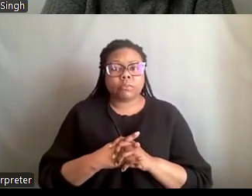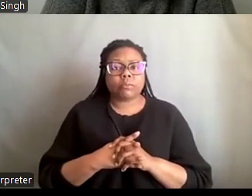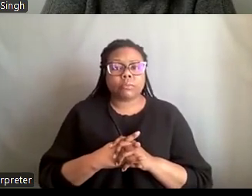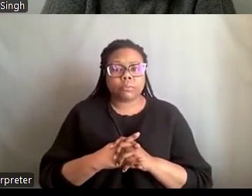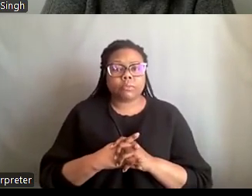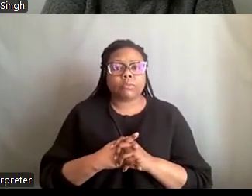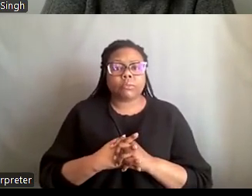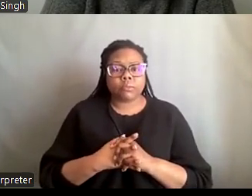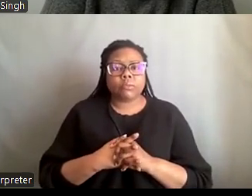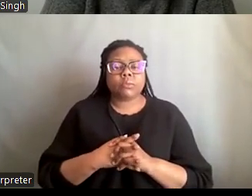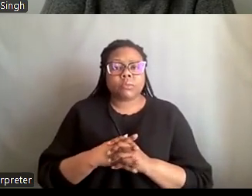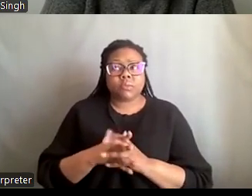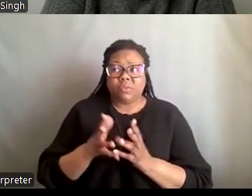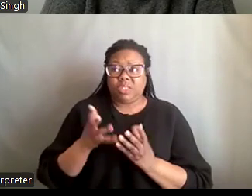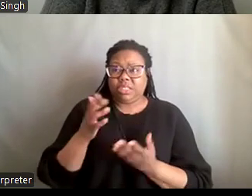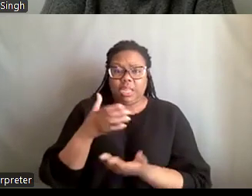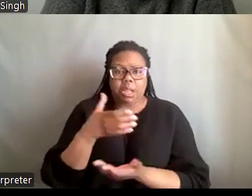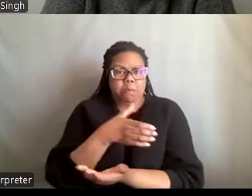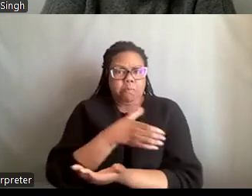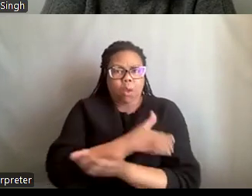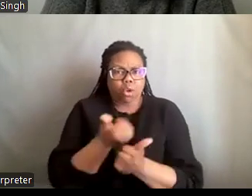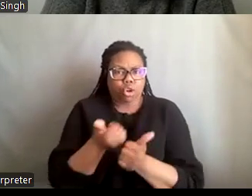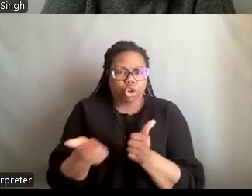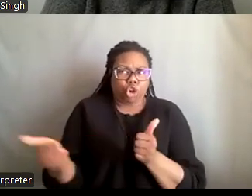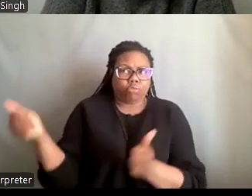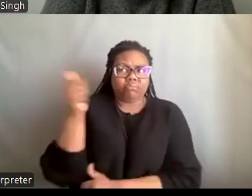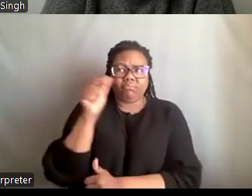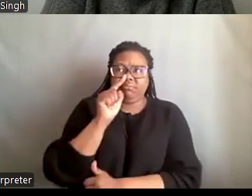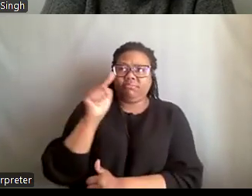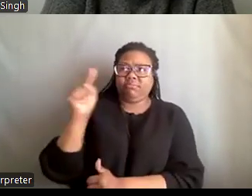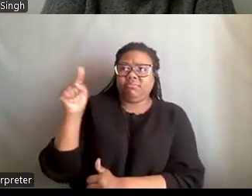is the centers of power that we have been used to dealing